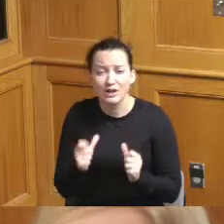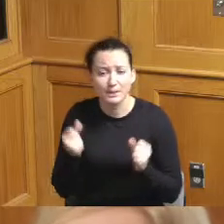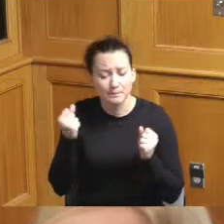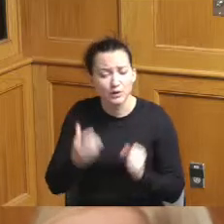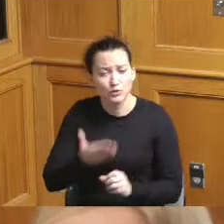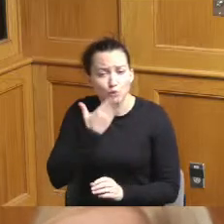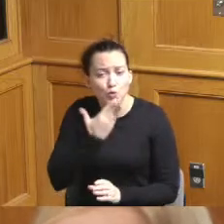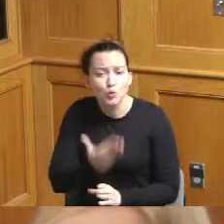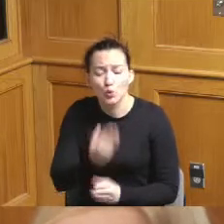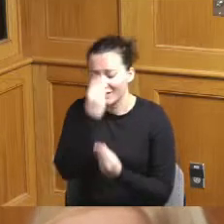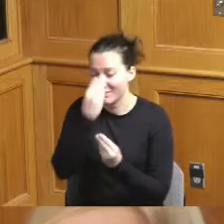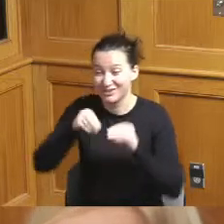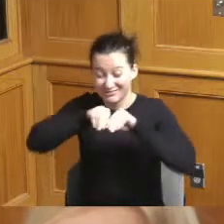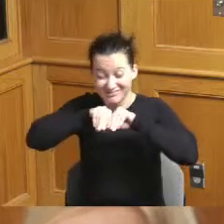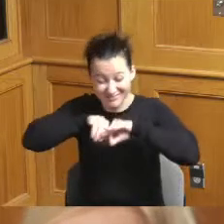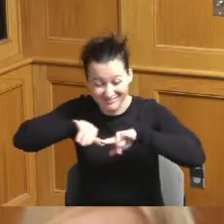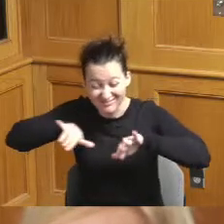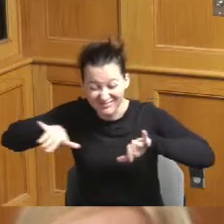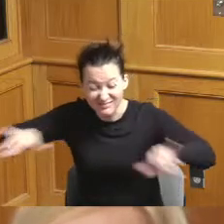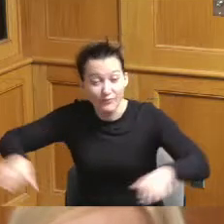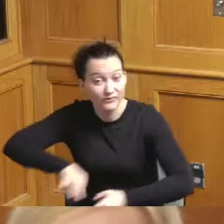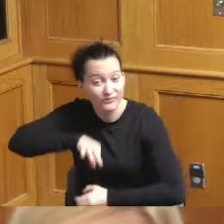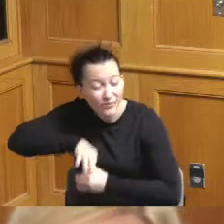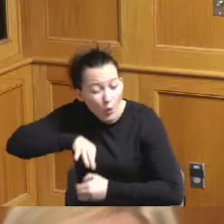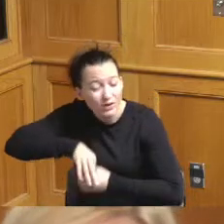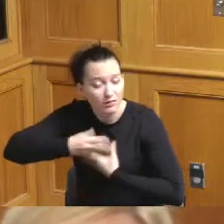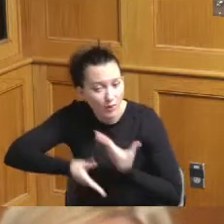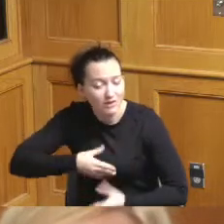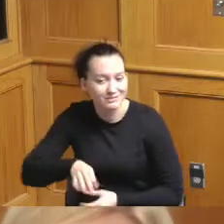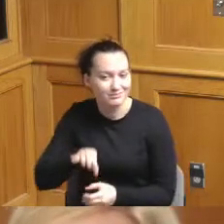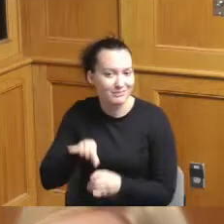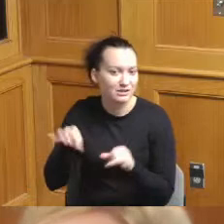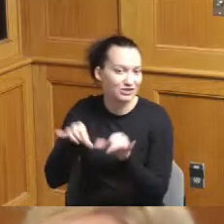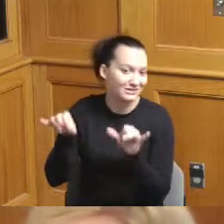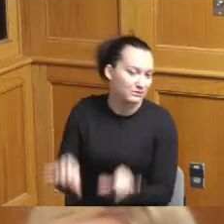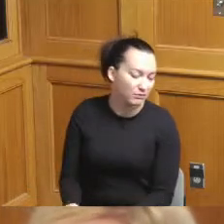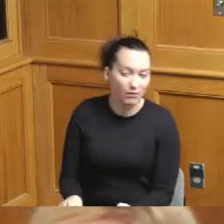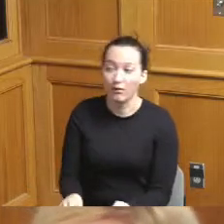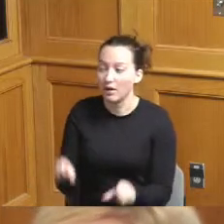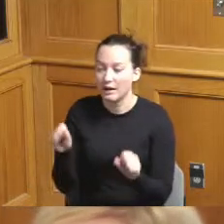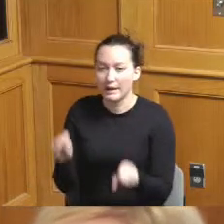good information out there about voting and about election systems so that we can sort